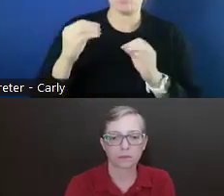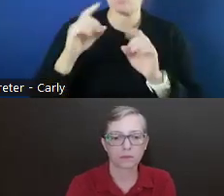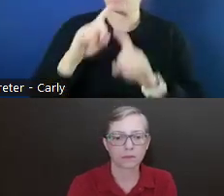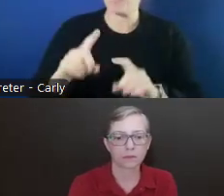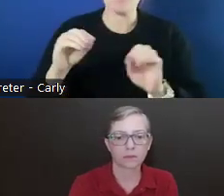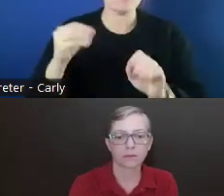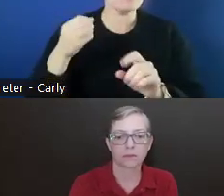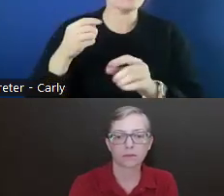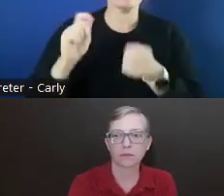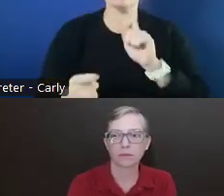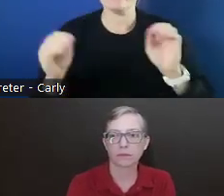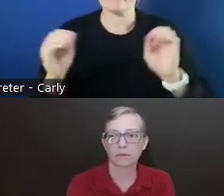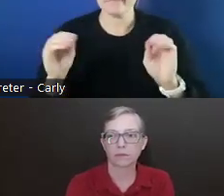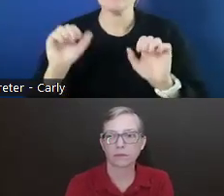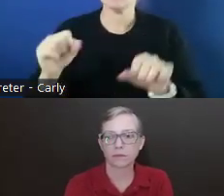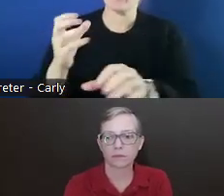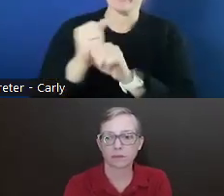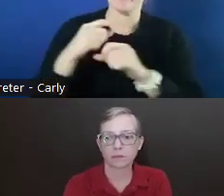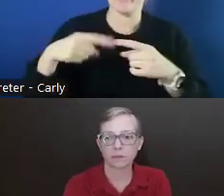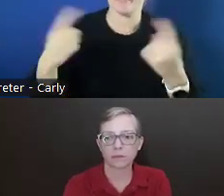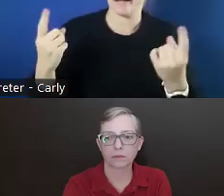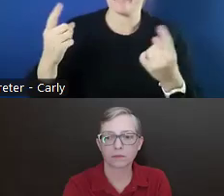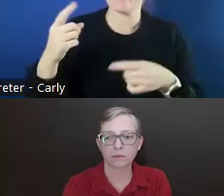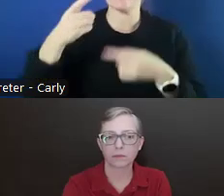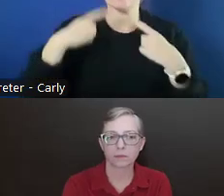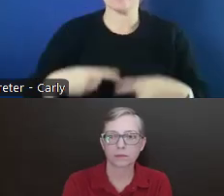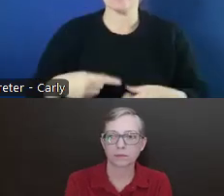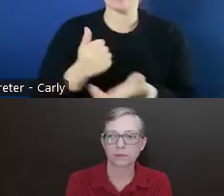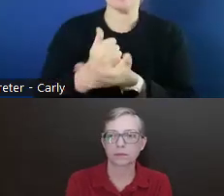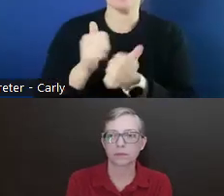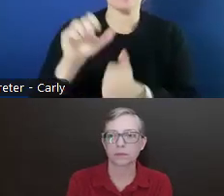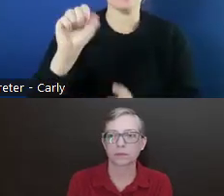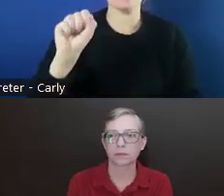get anti-depressant treatment typically with an SSRI this is kind of relevant and I'm going to